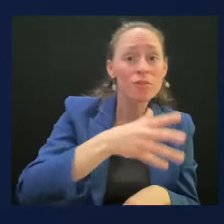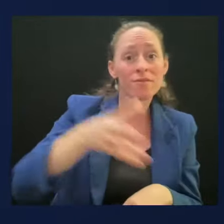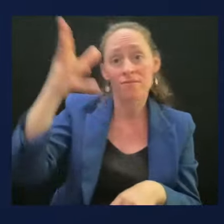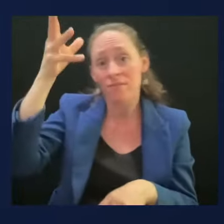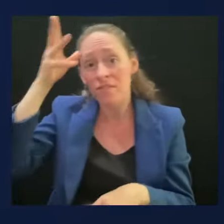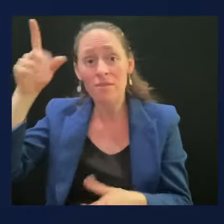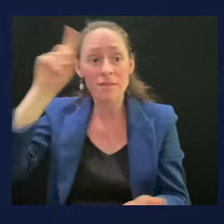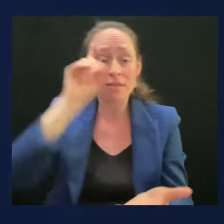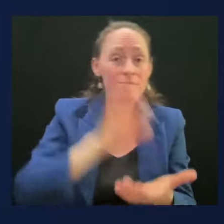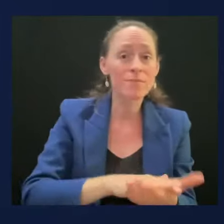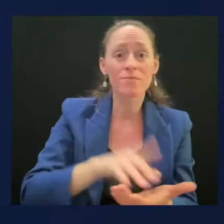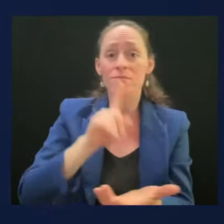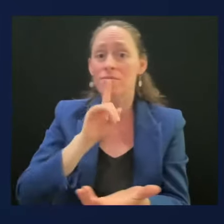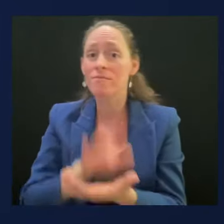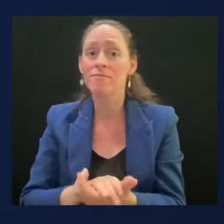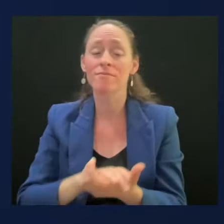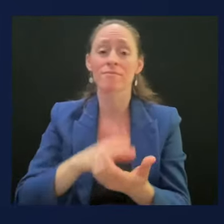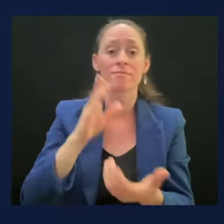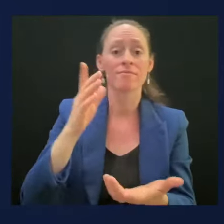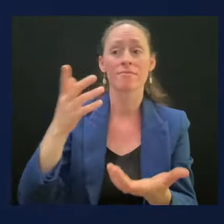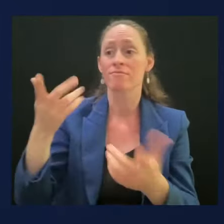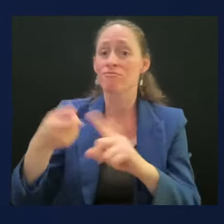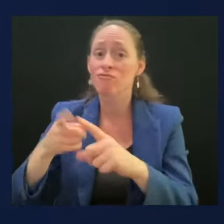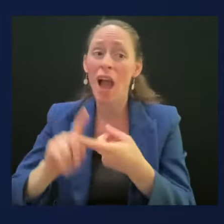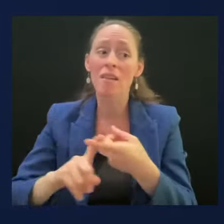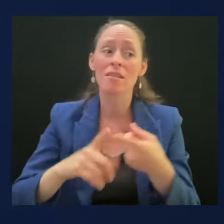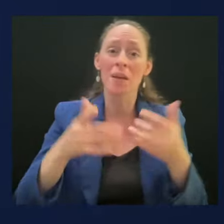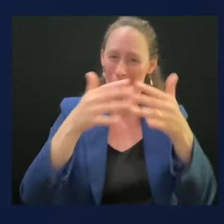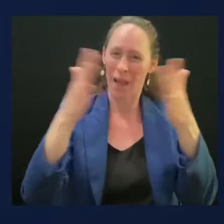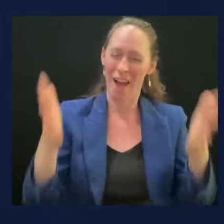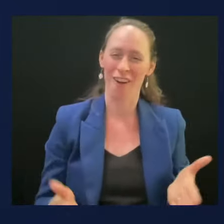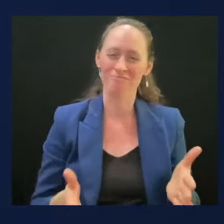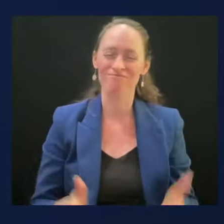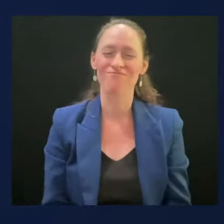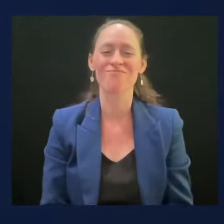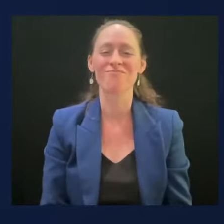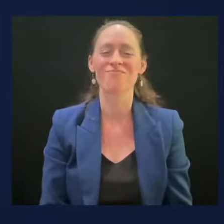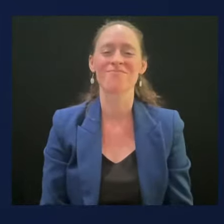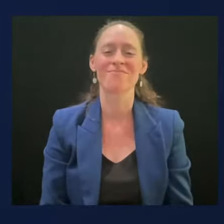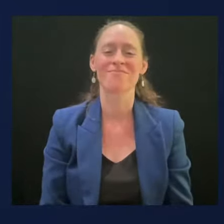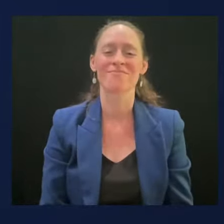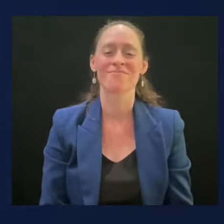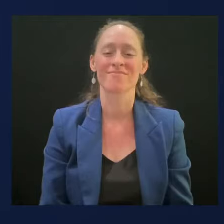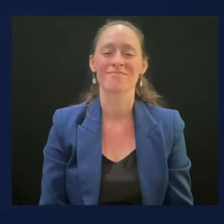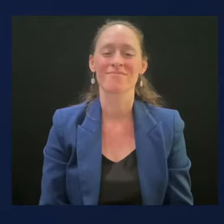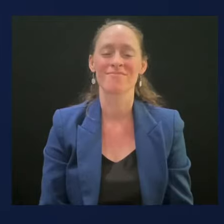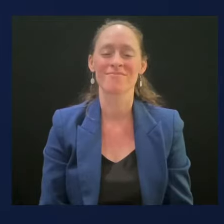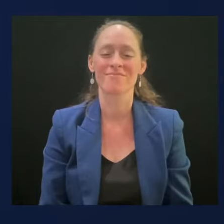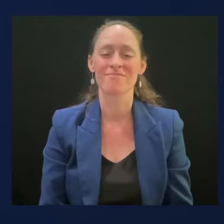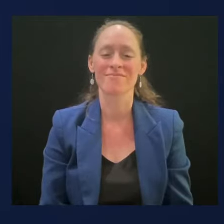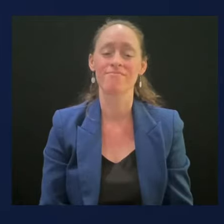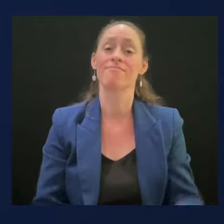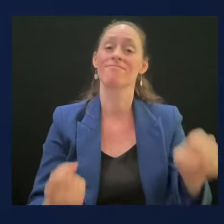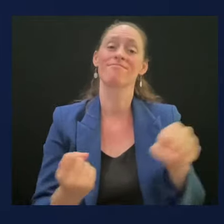Every year, we remember. And every year, it never gets easier.